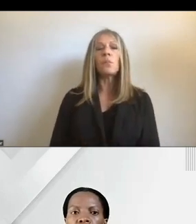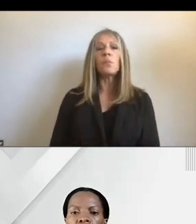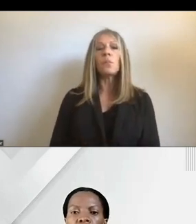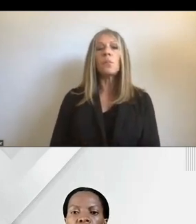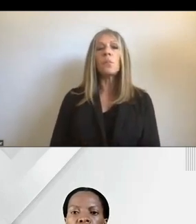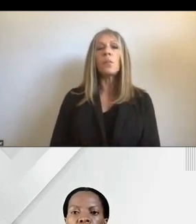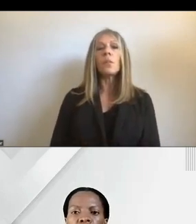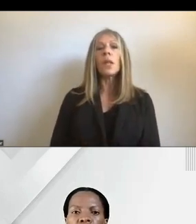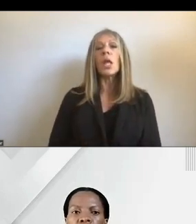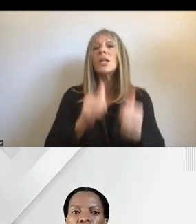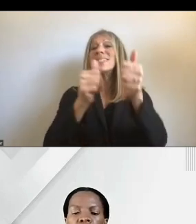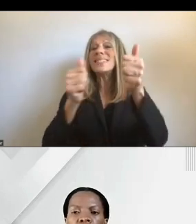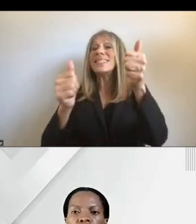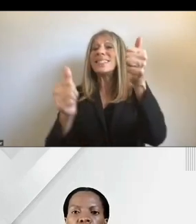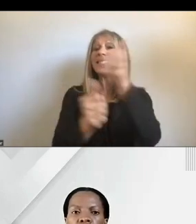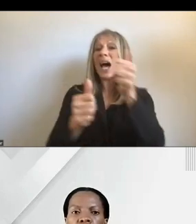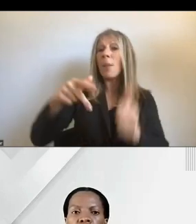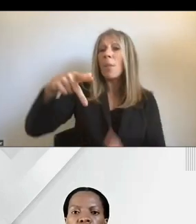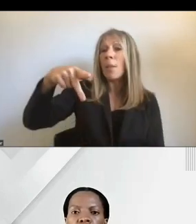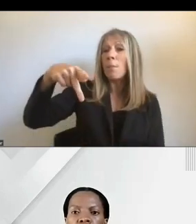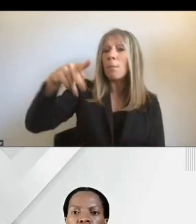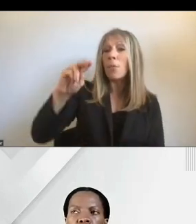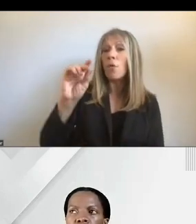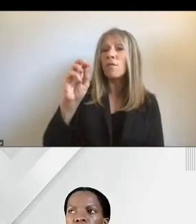The sub-provision for the units of measurement